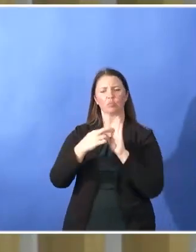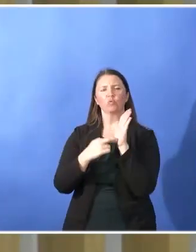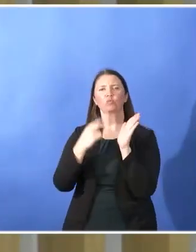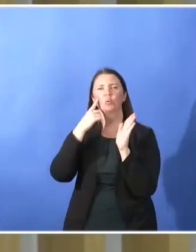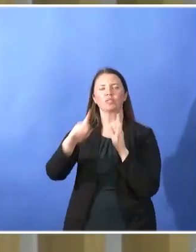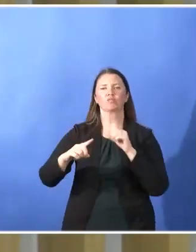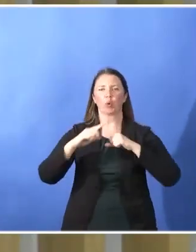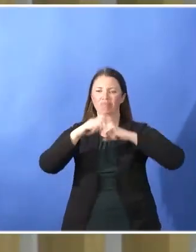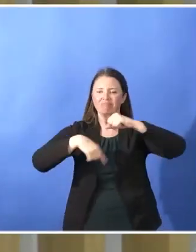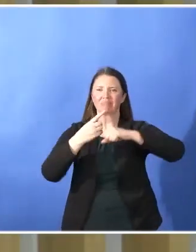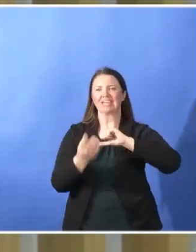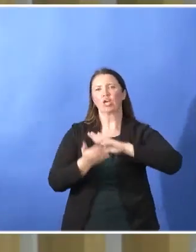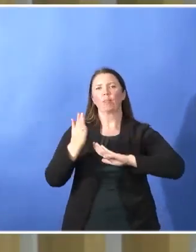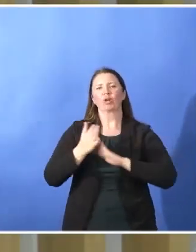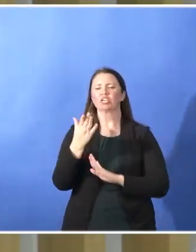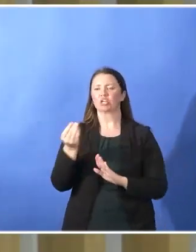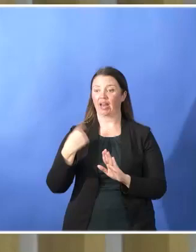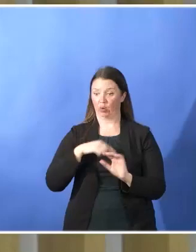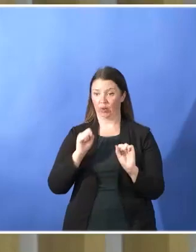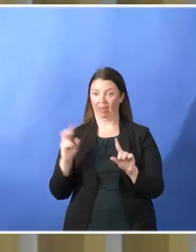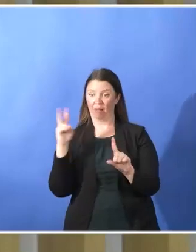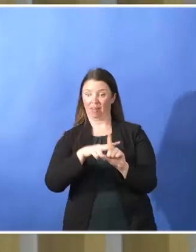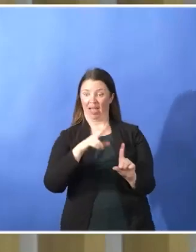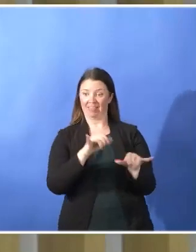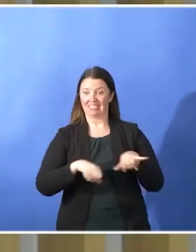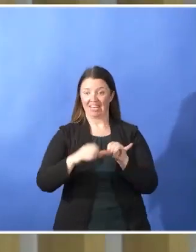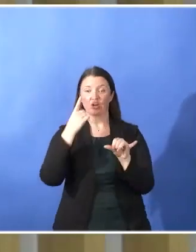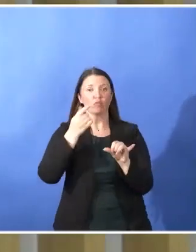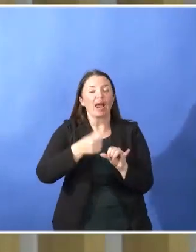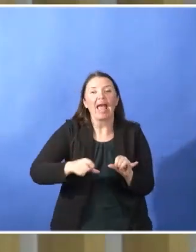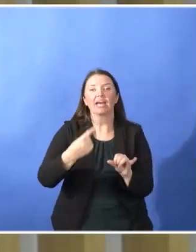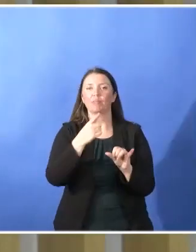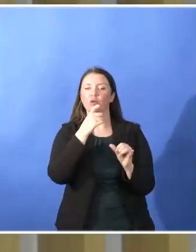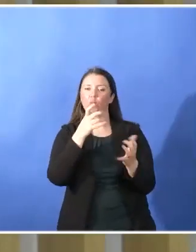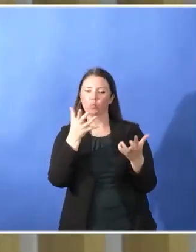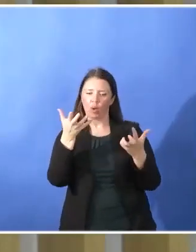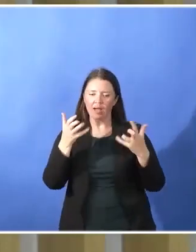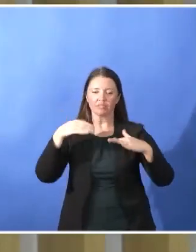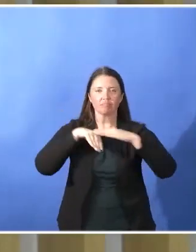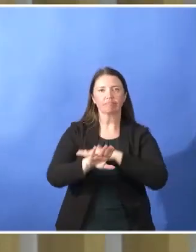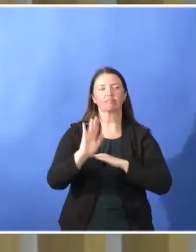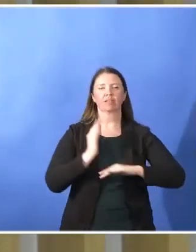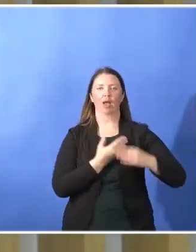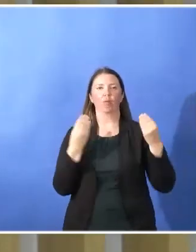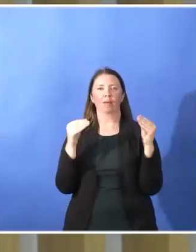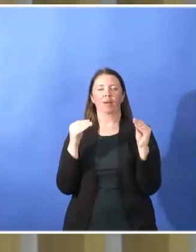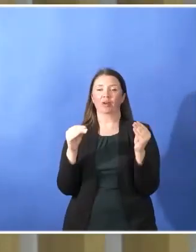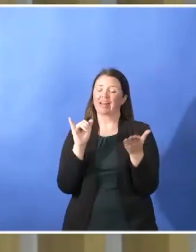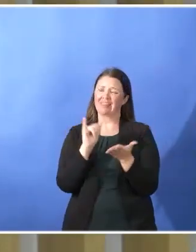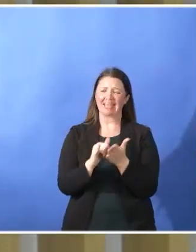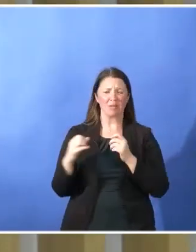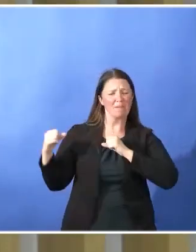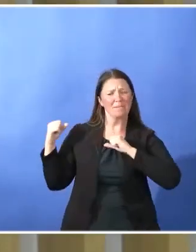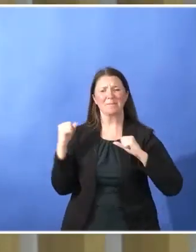TO OUR MARKET. THAT IS A POWERFUL INCENTIVE.